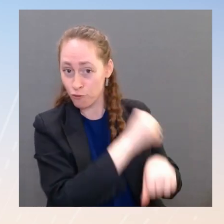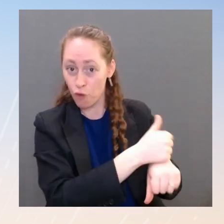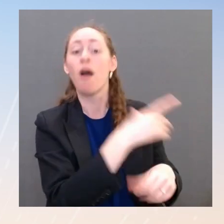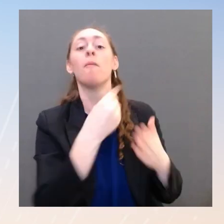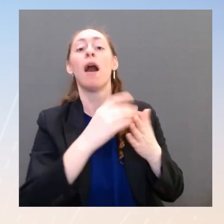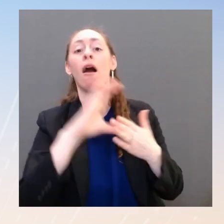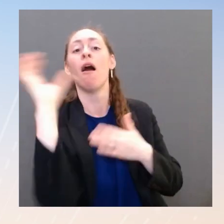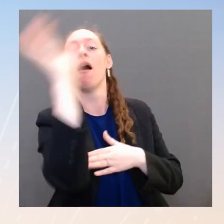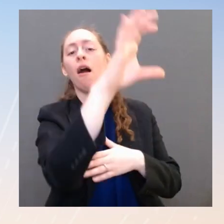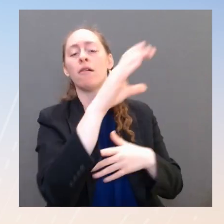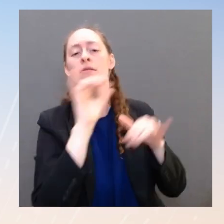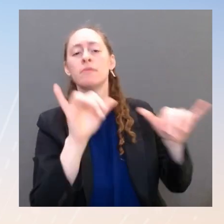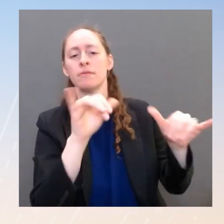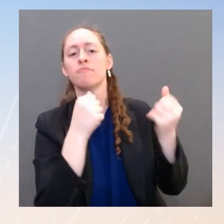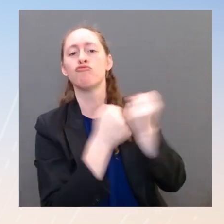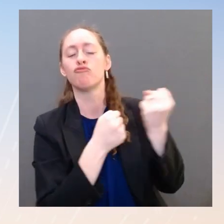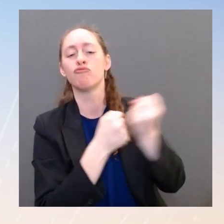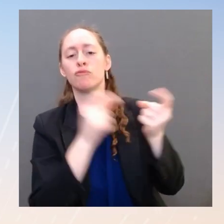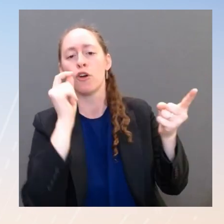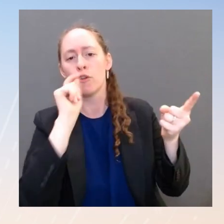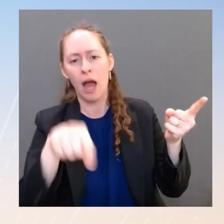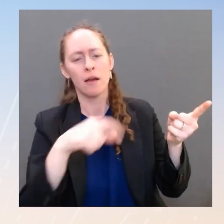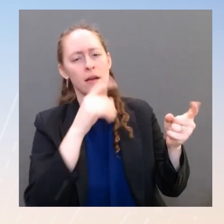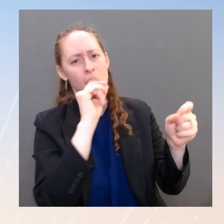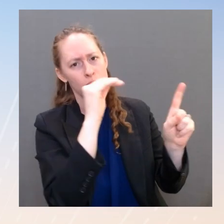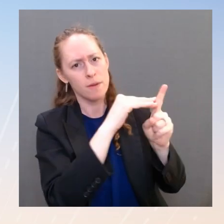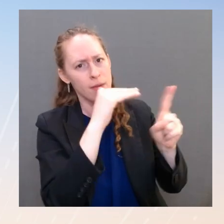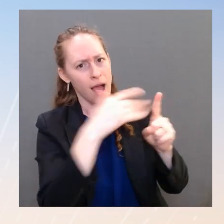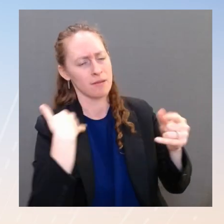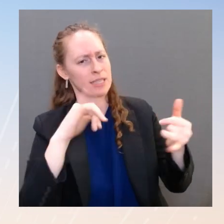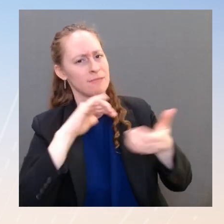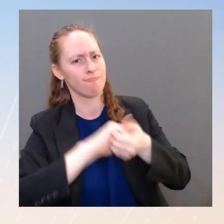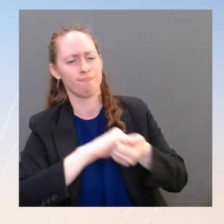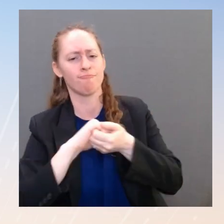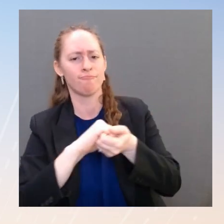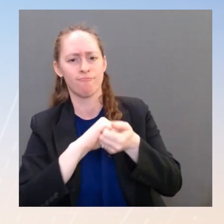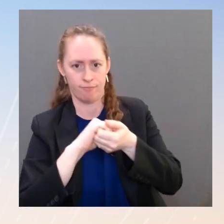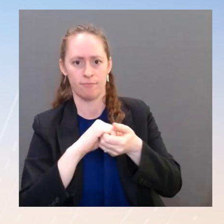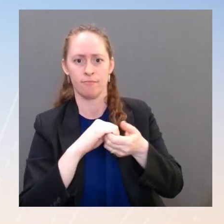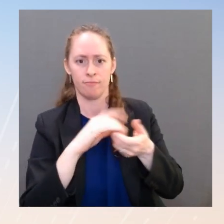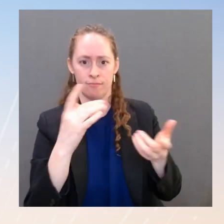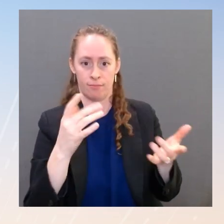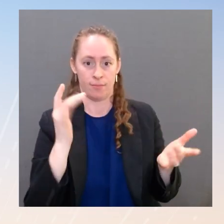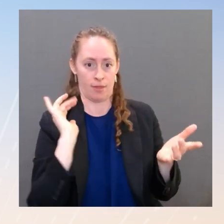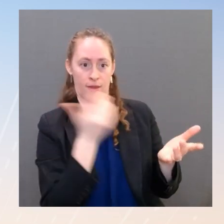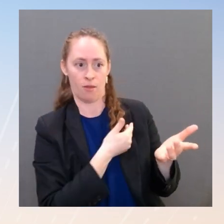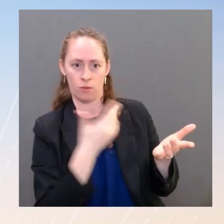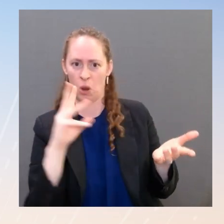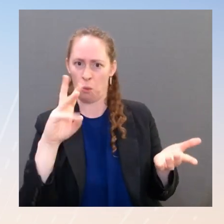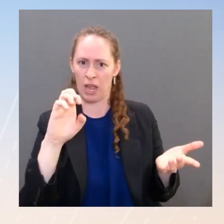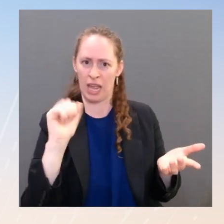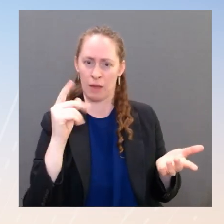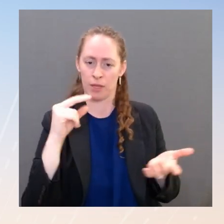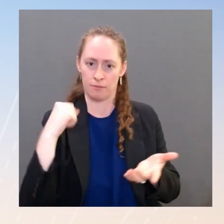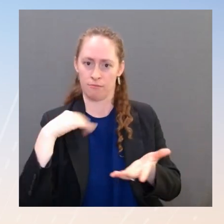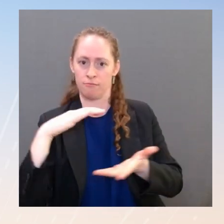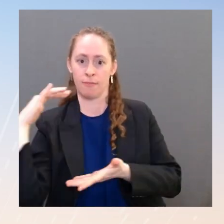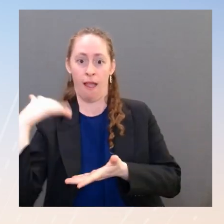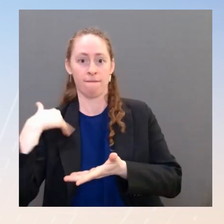to replace what we have sent to Ukraine. He's also going to highlight how important it is for Congress to move quickly to get the Bipartisan Innovation Act